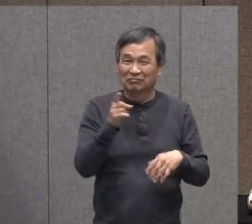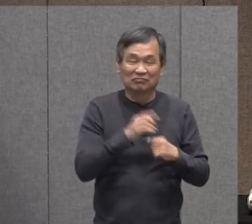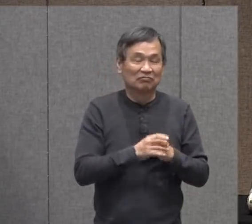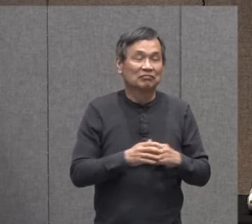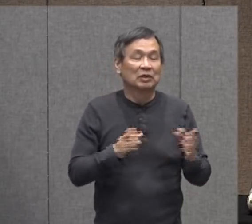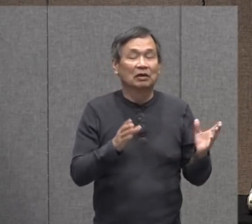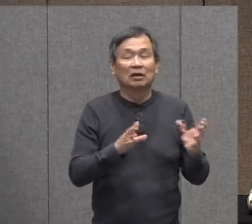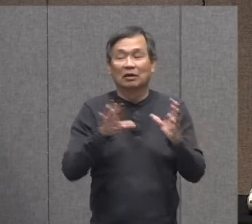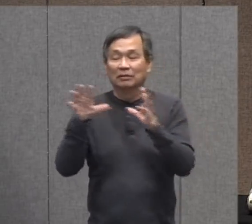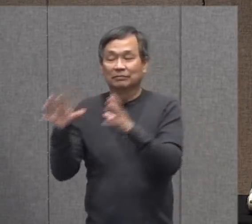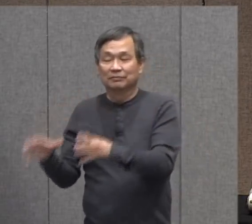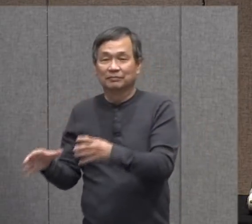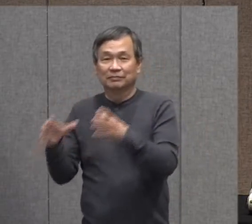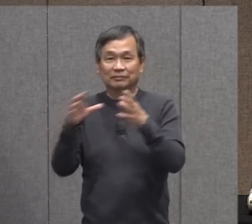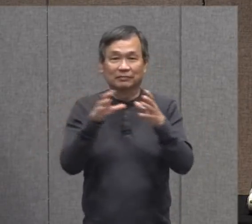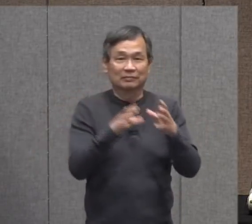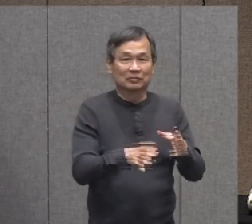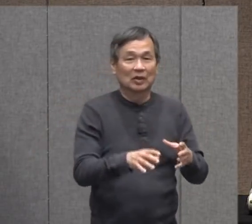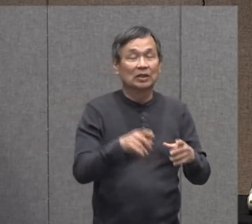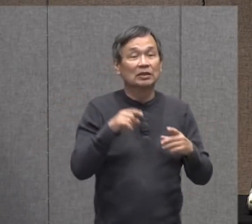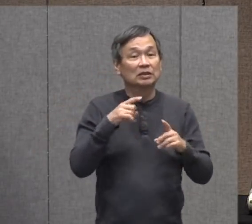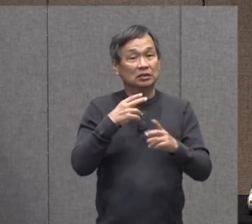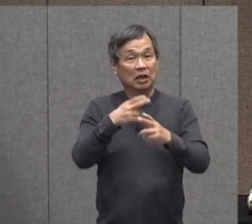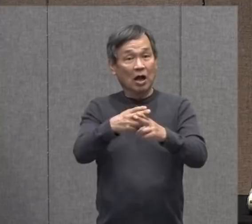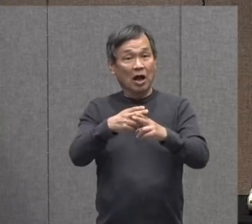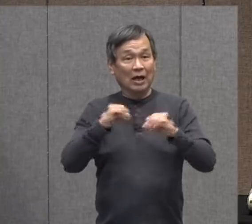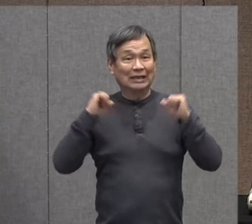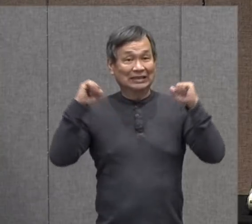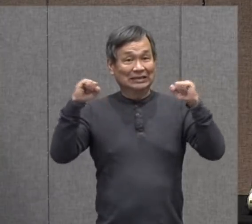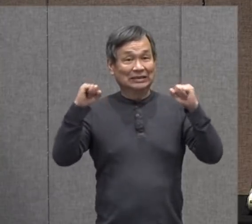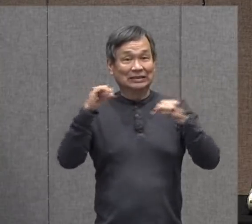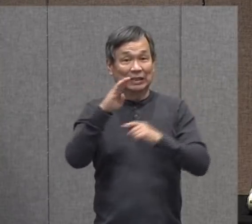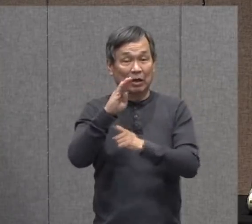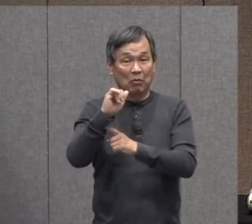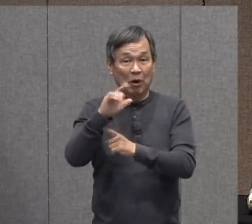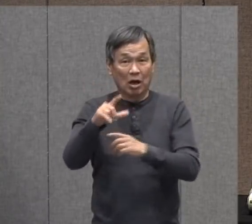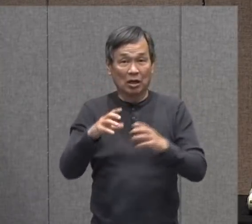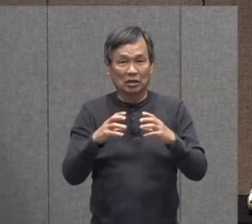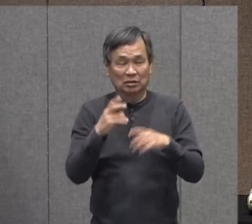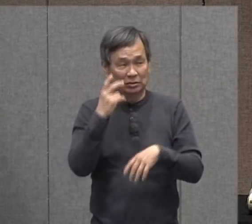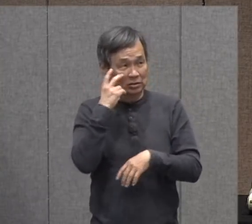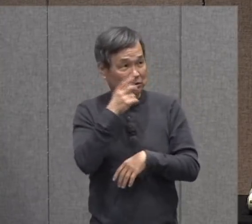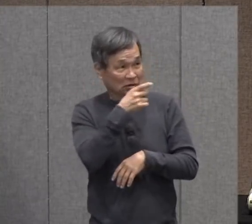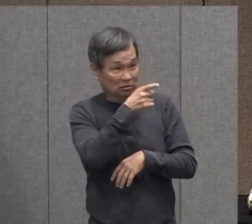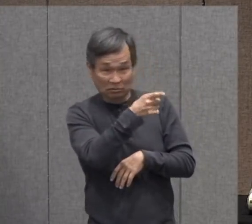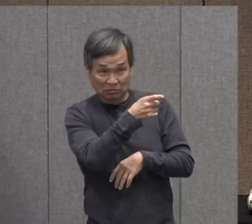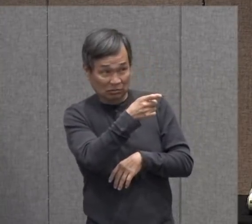I also brought this exercise ball. When you first look at this exercise ball, do you think it's heavy or light?